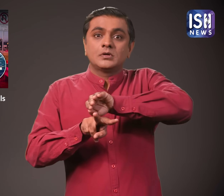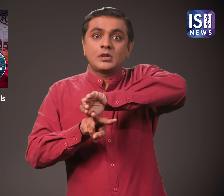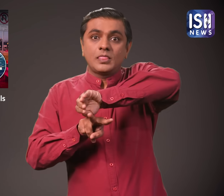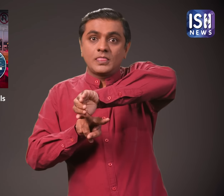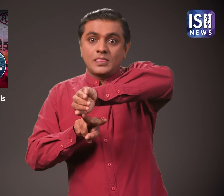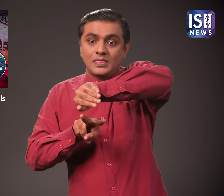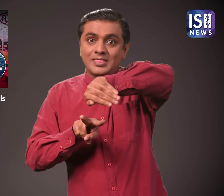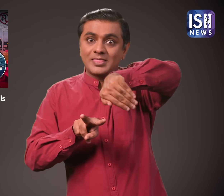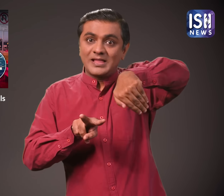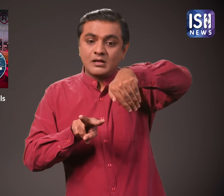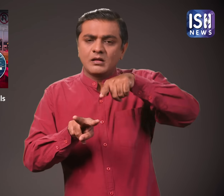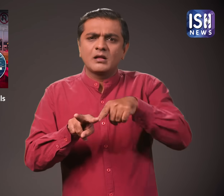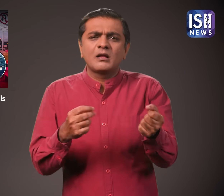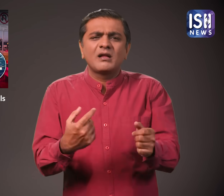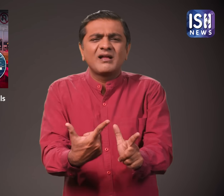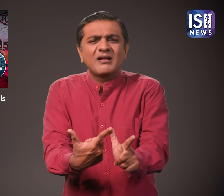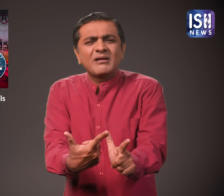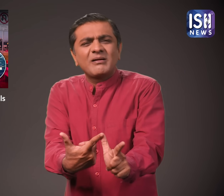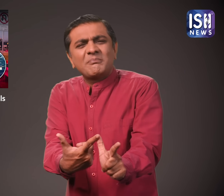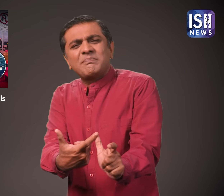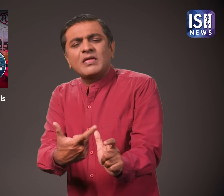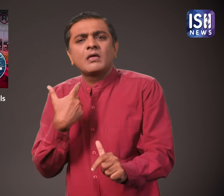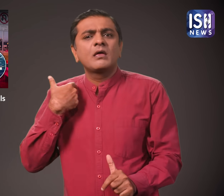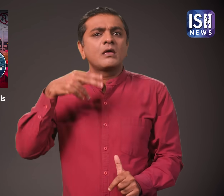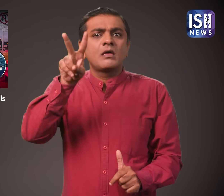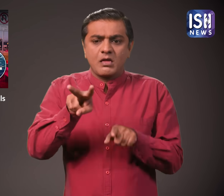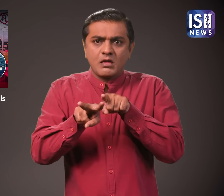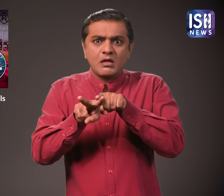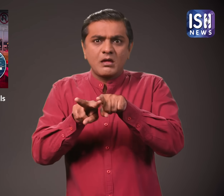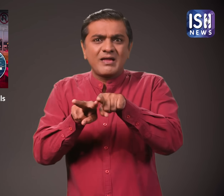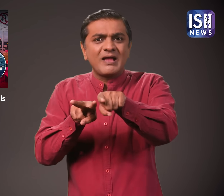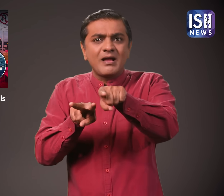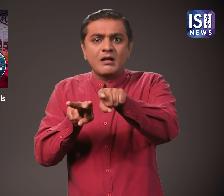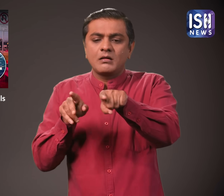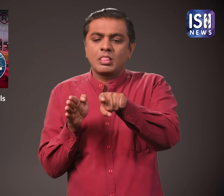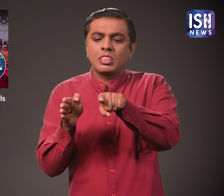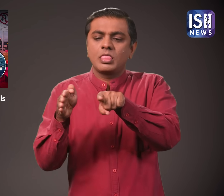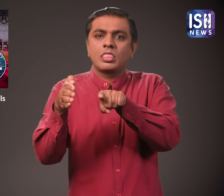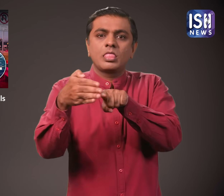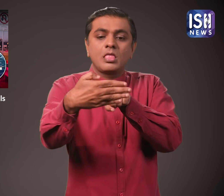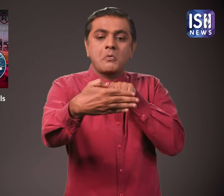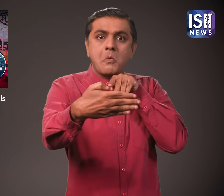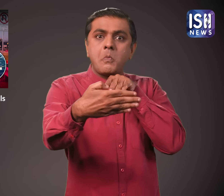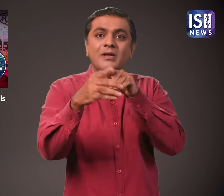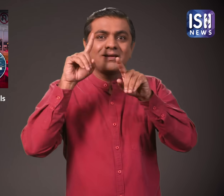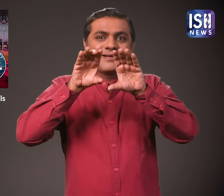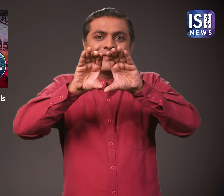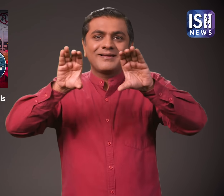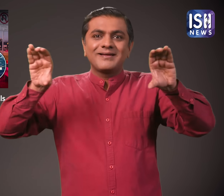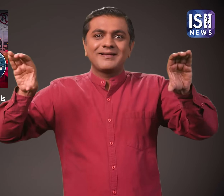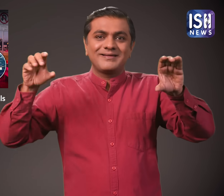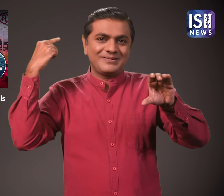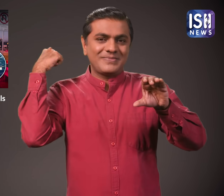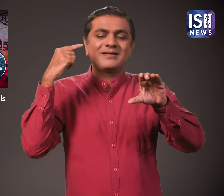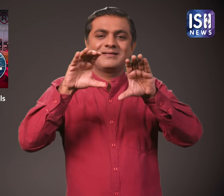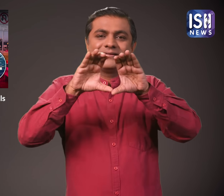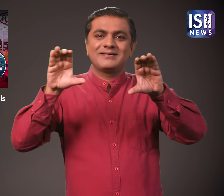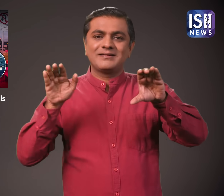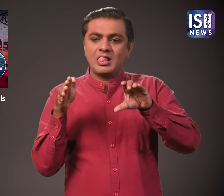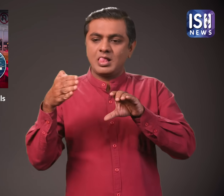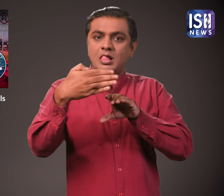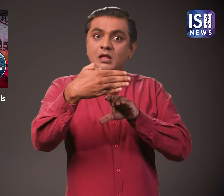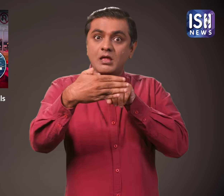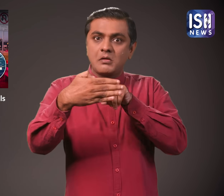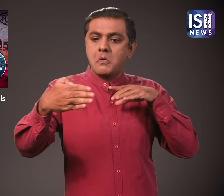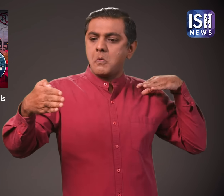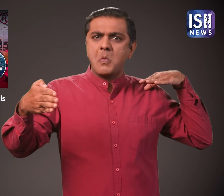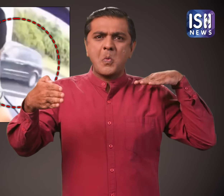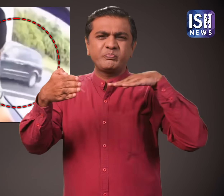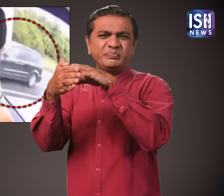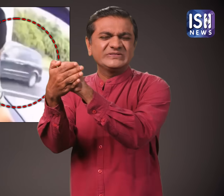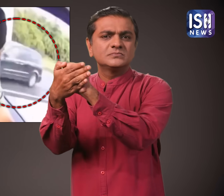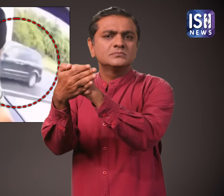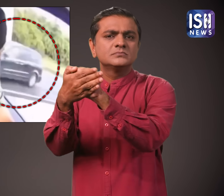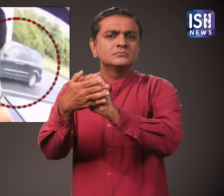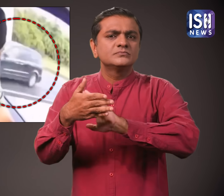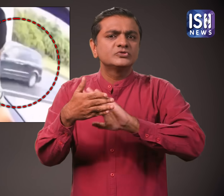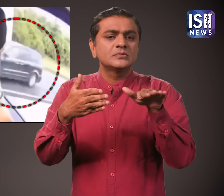He took a sharp U-turn onto the fast lane, where a high-speed car crashed into the rear of his truck.